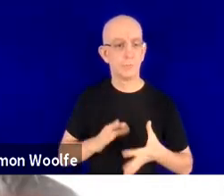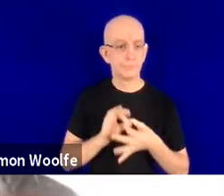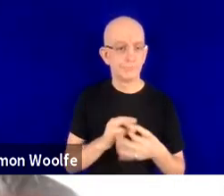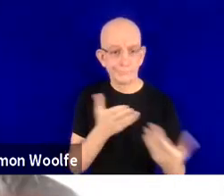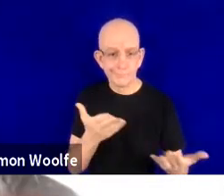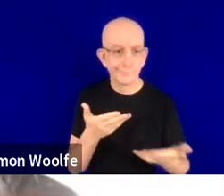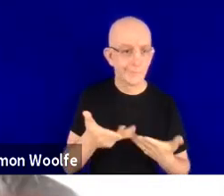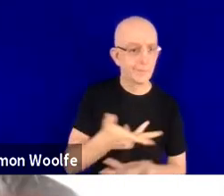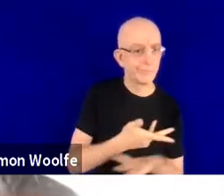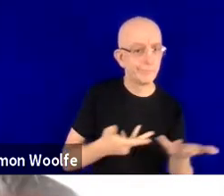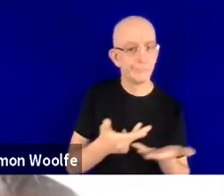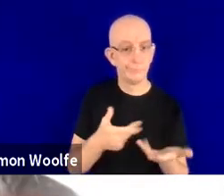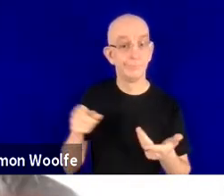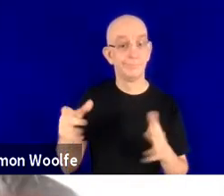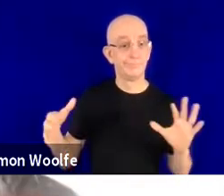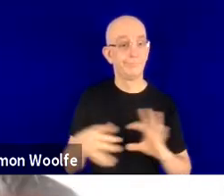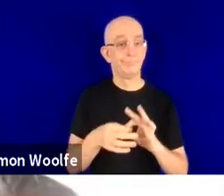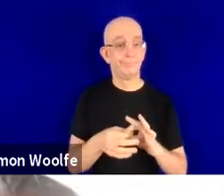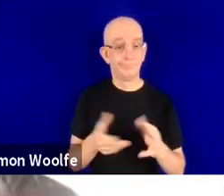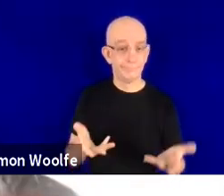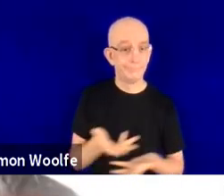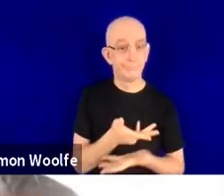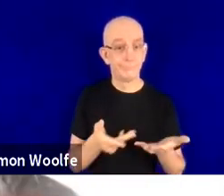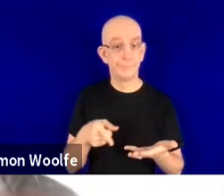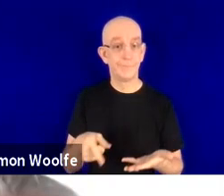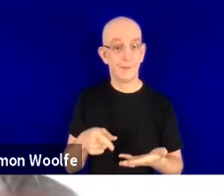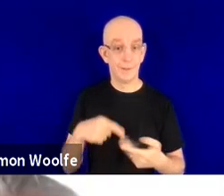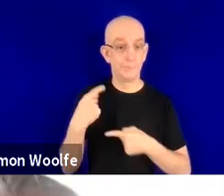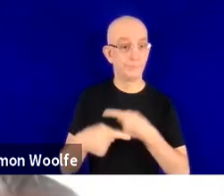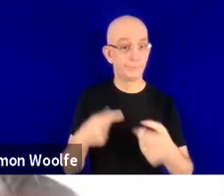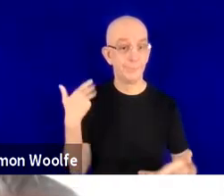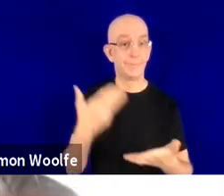We'll make sure that we get that joint statement up on the website tomorrow for you all to see as well